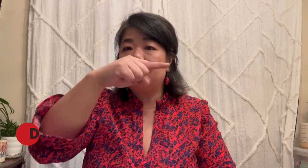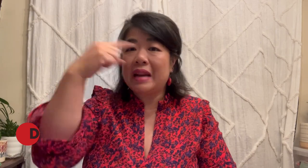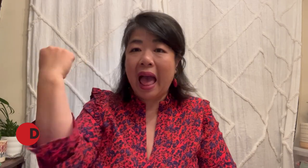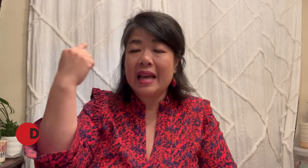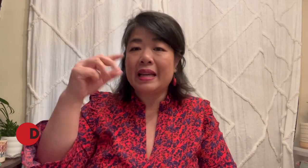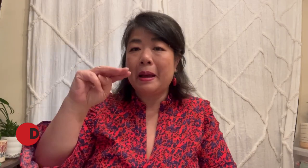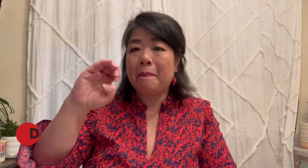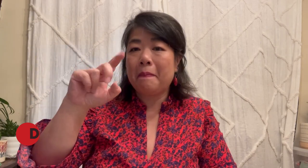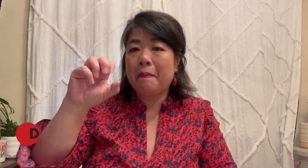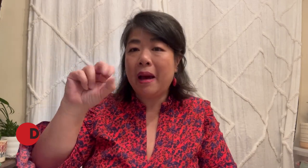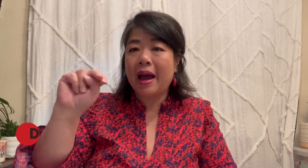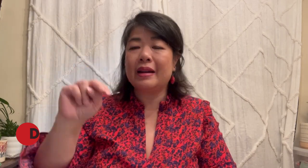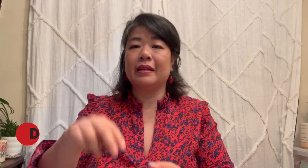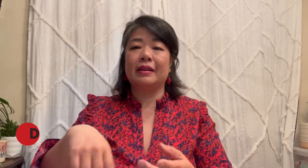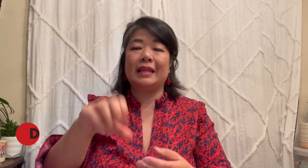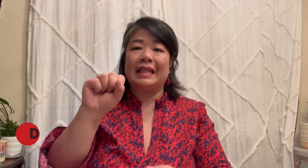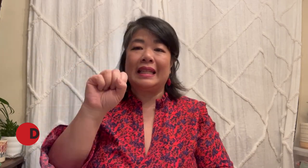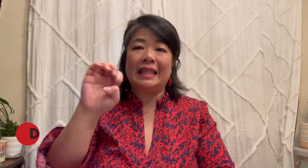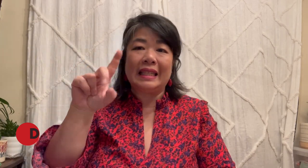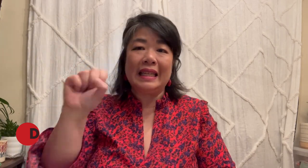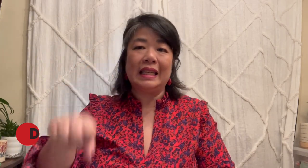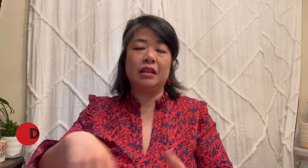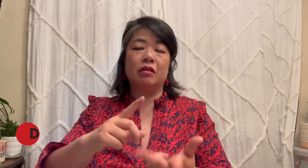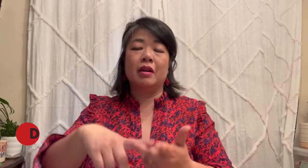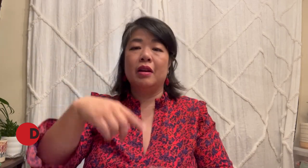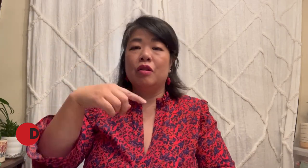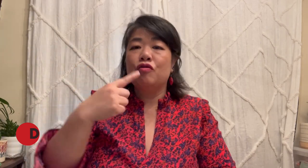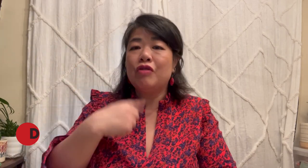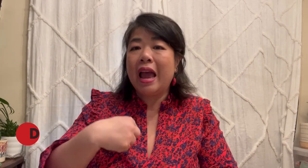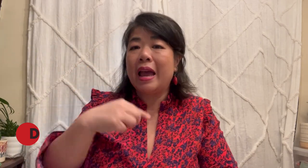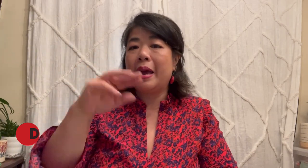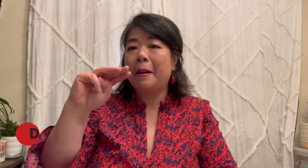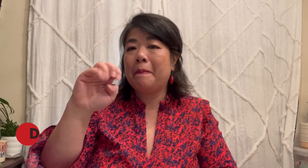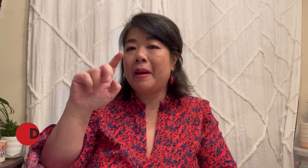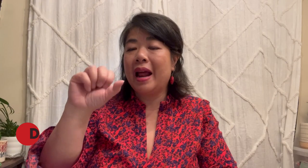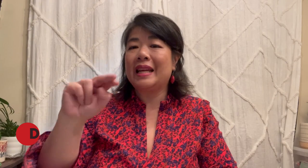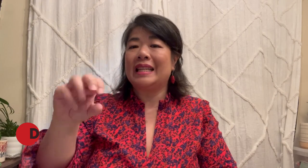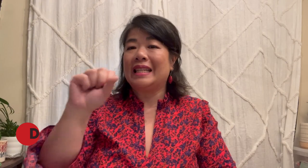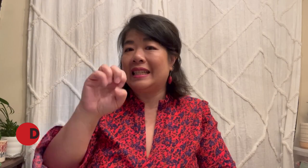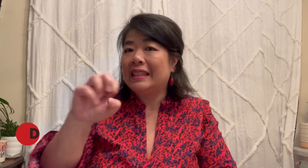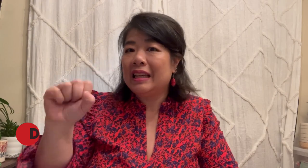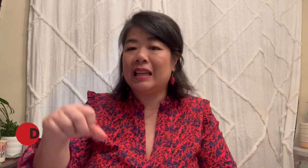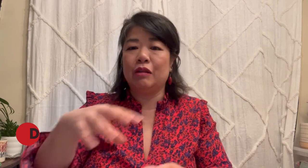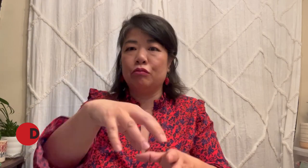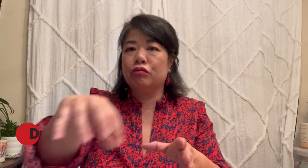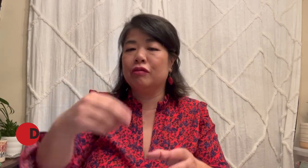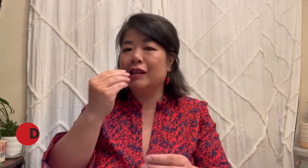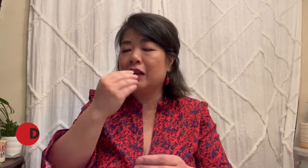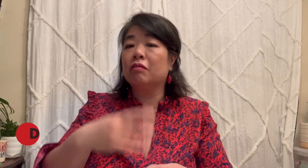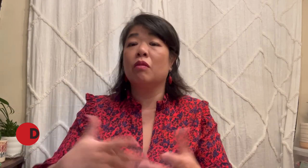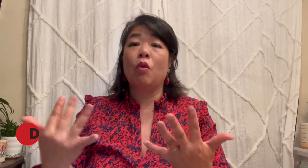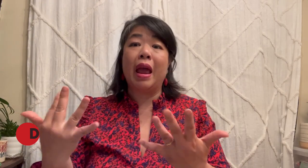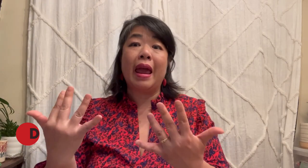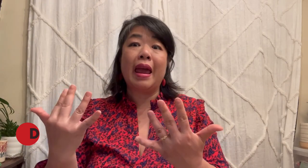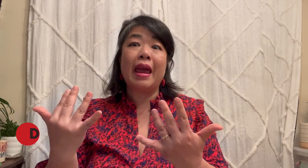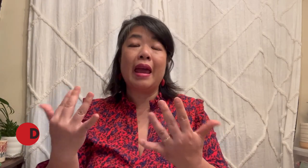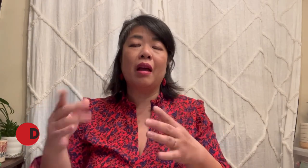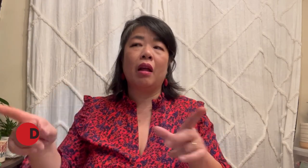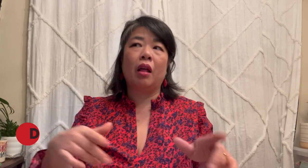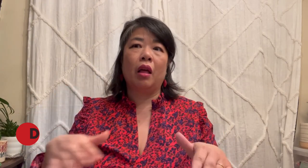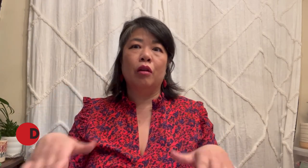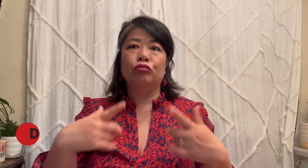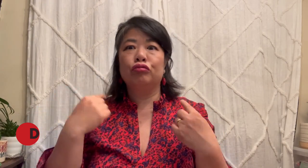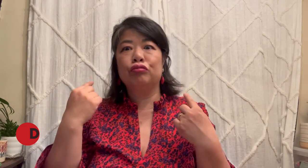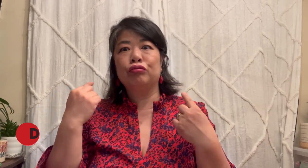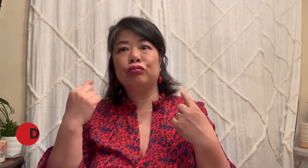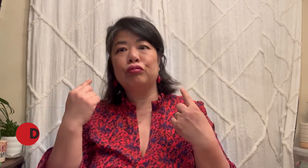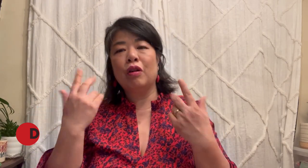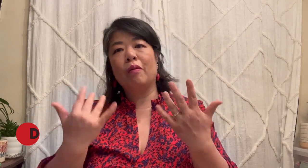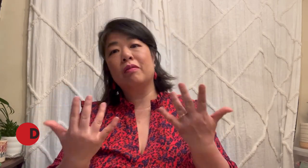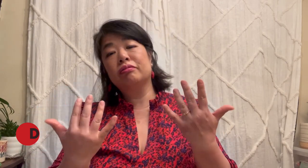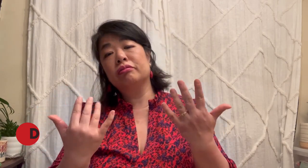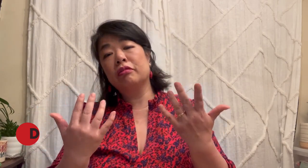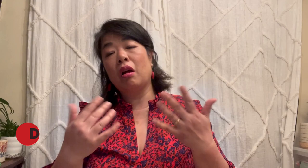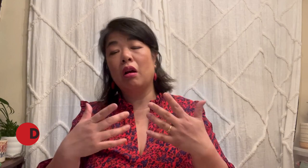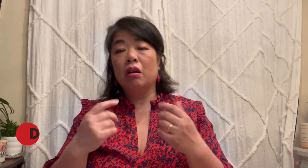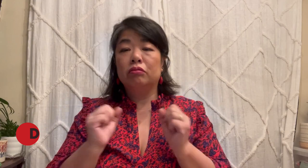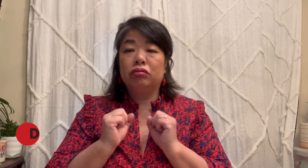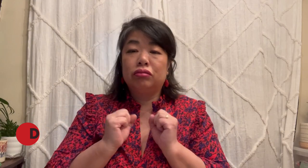black melon seeds, red melon seeds. We would wait and be really cold